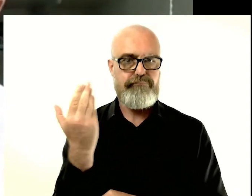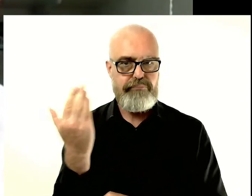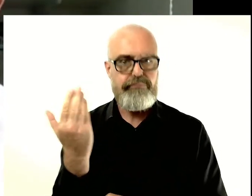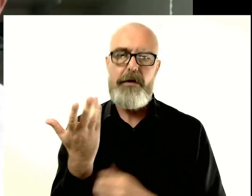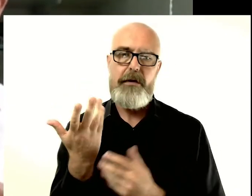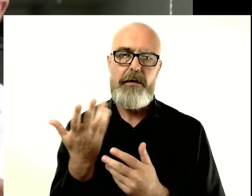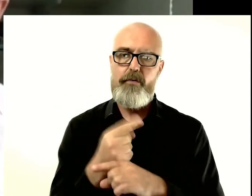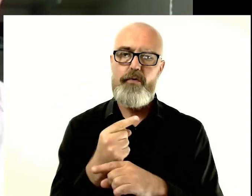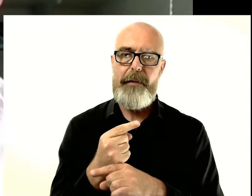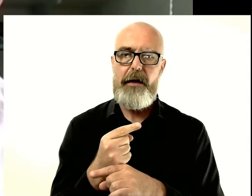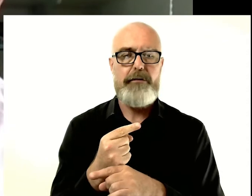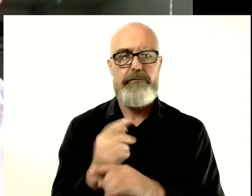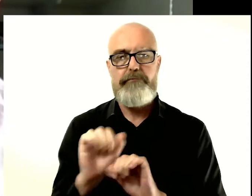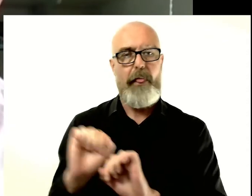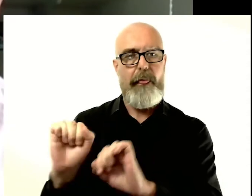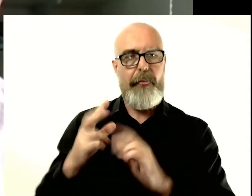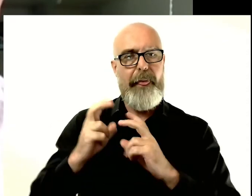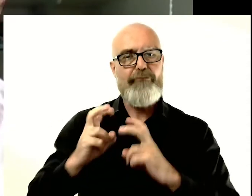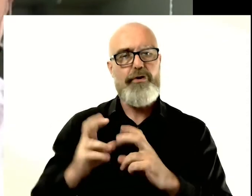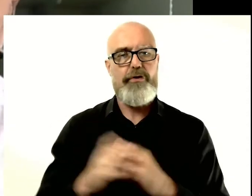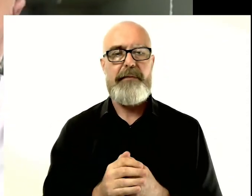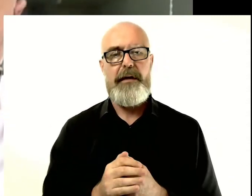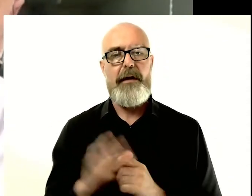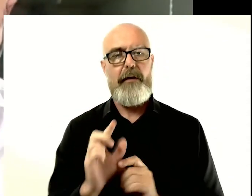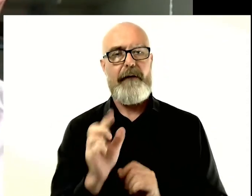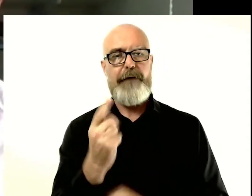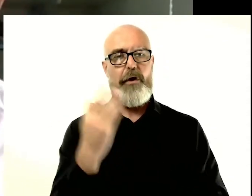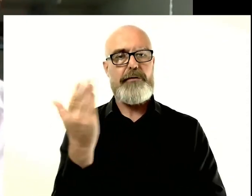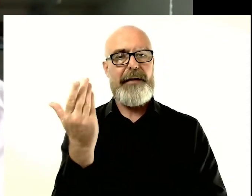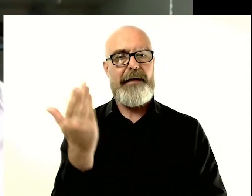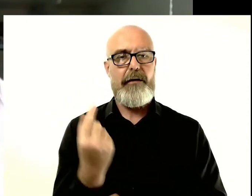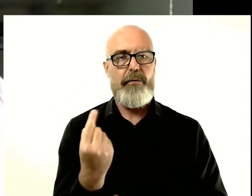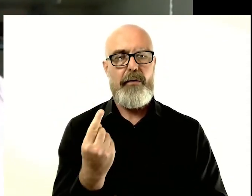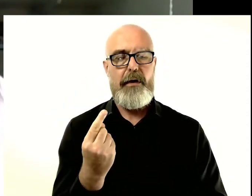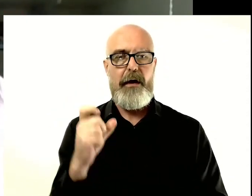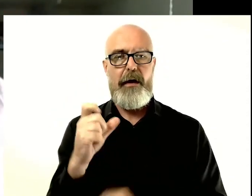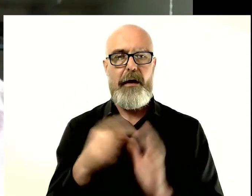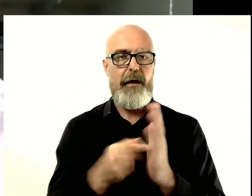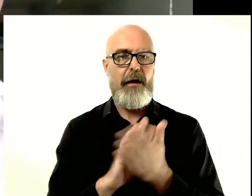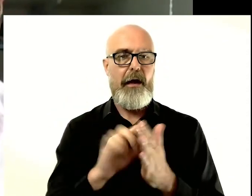then are both going to talk about um about their research our first